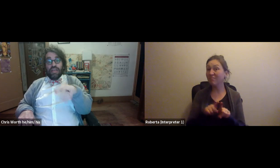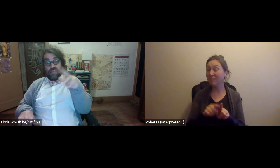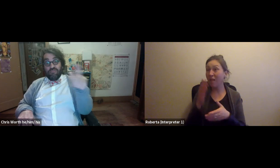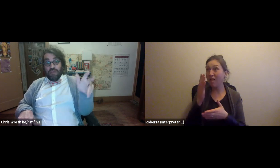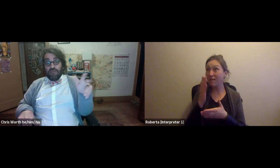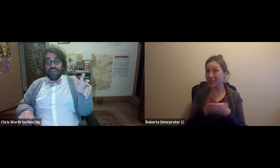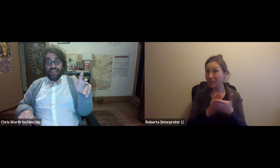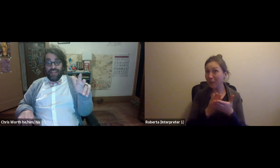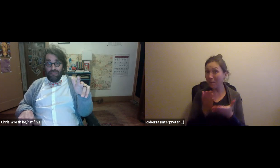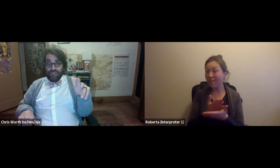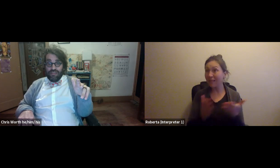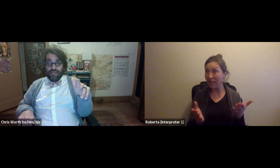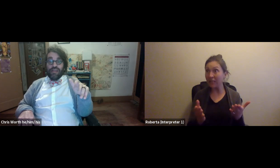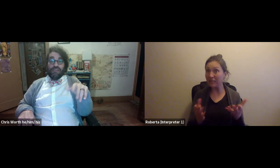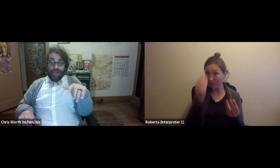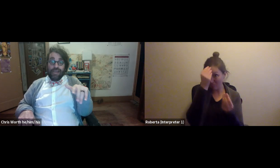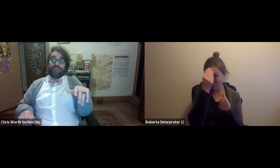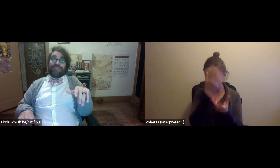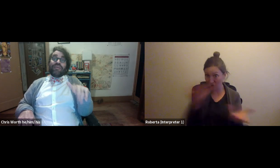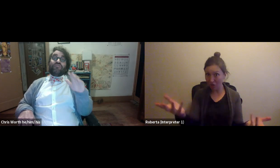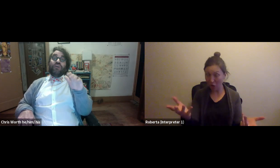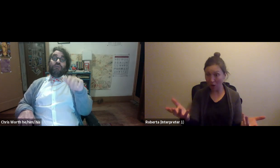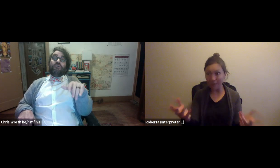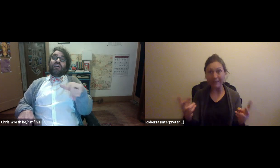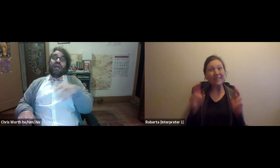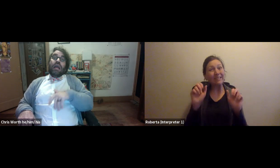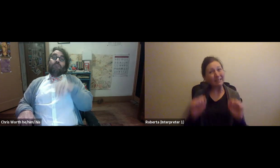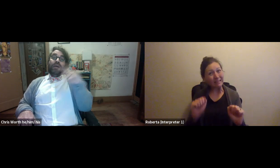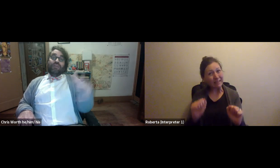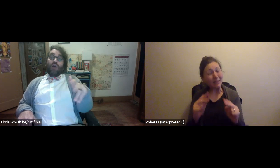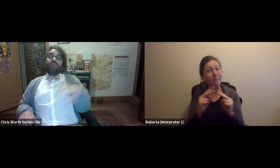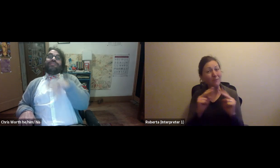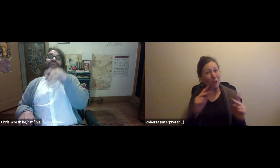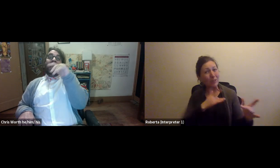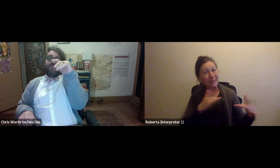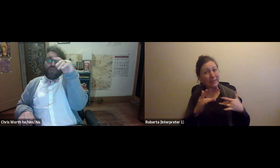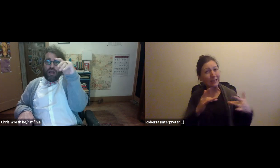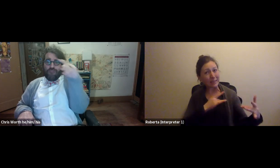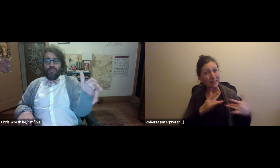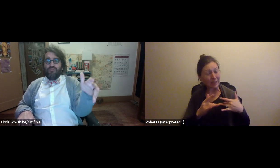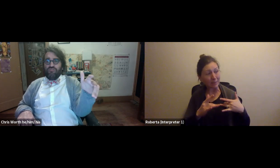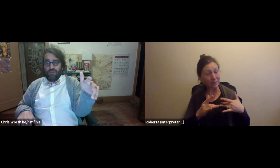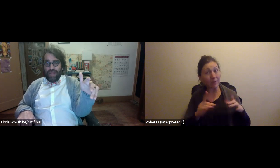is very sensitive, right. But note that I am comfortable sharing it